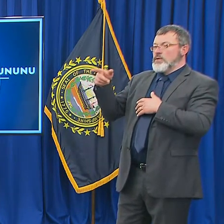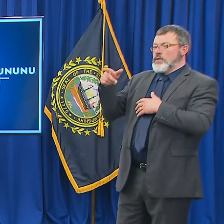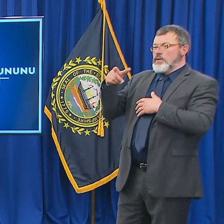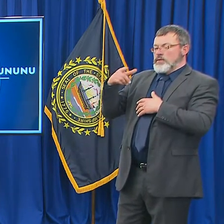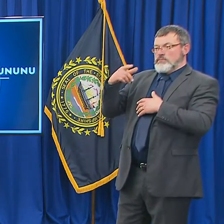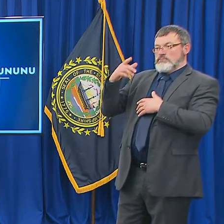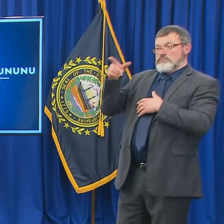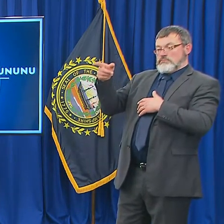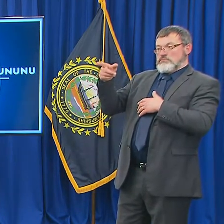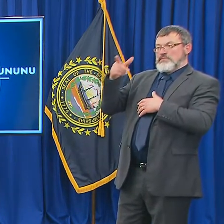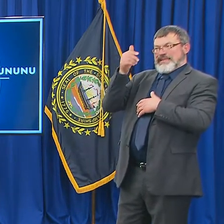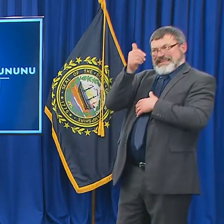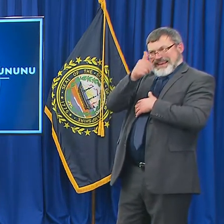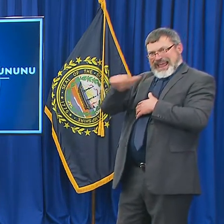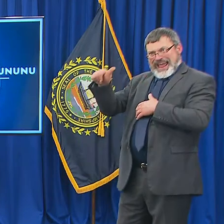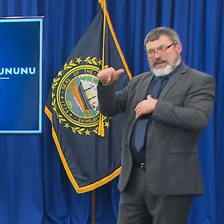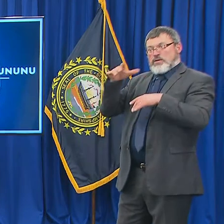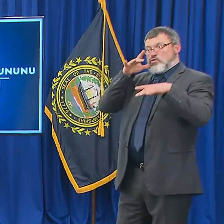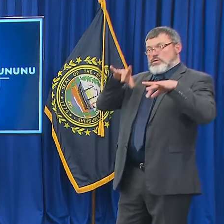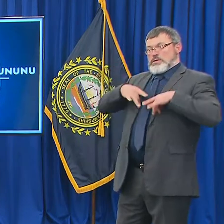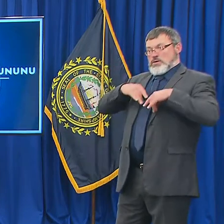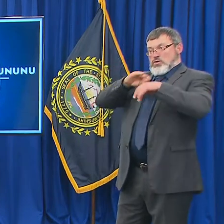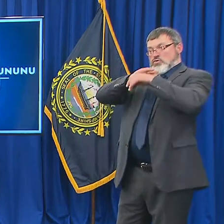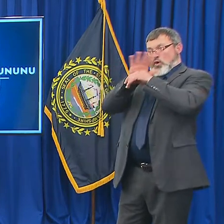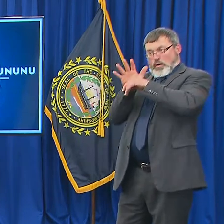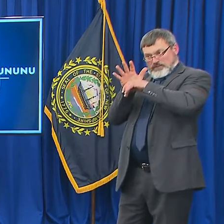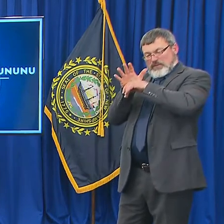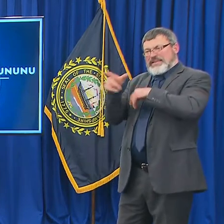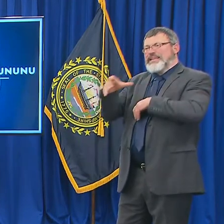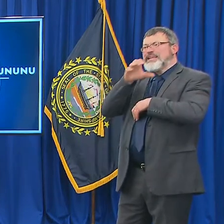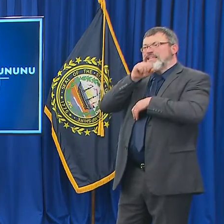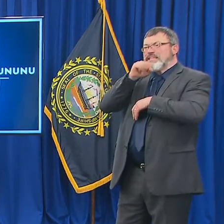as many Americans in that age group do Thank you so much.